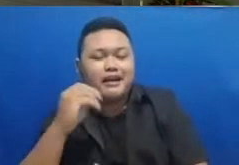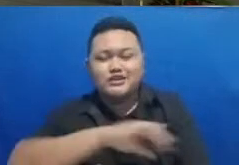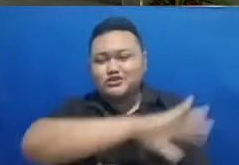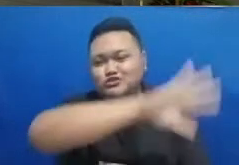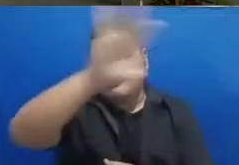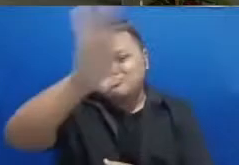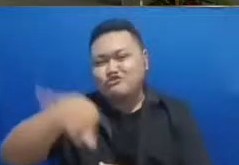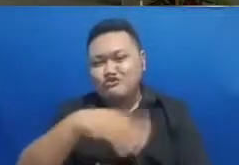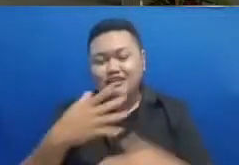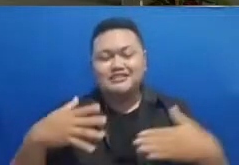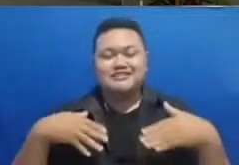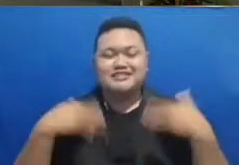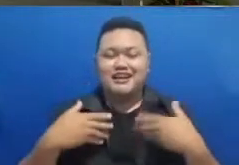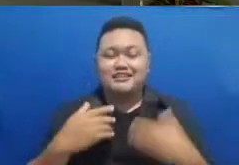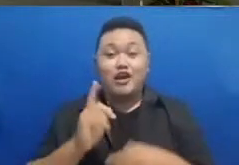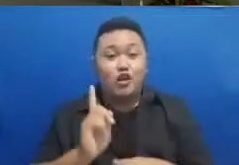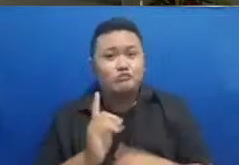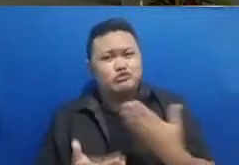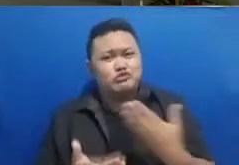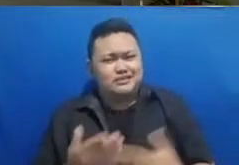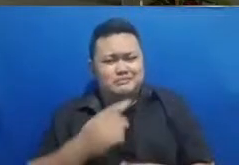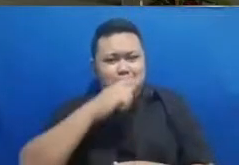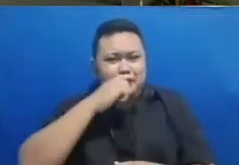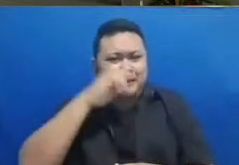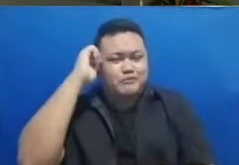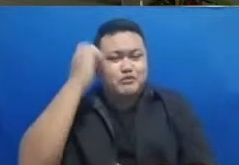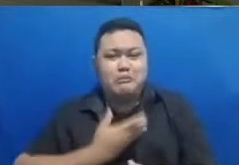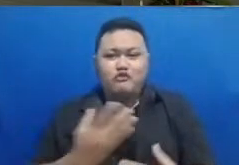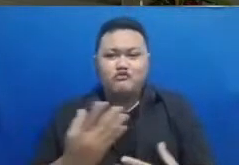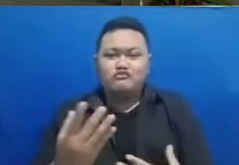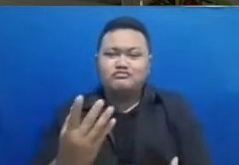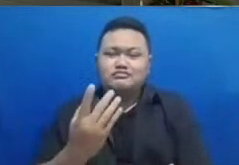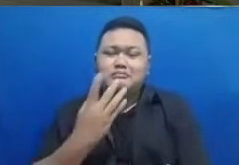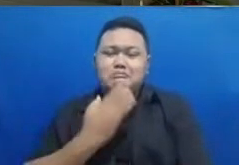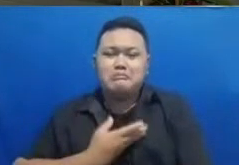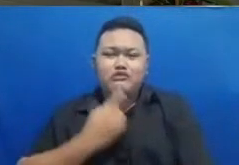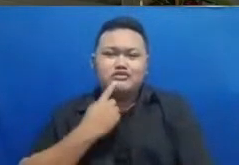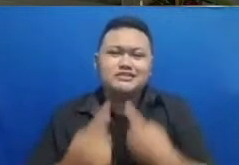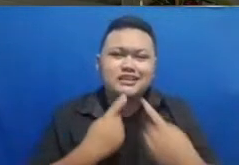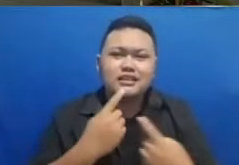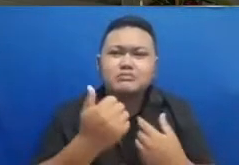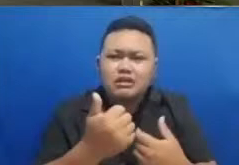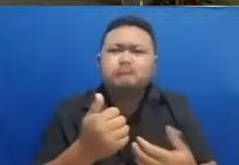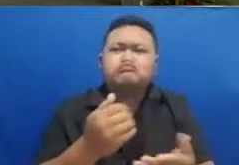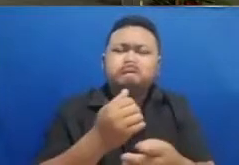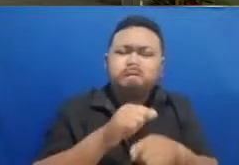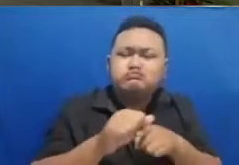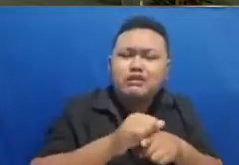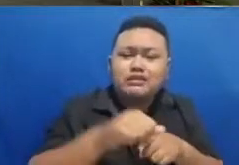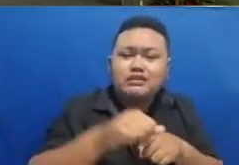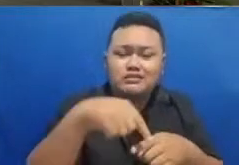you want to share in this training through social media. You can inspire and also